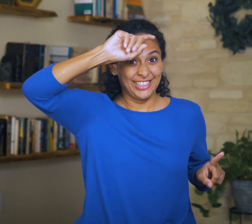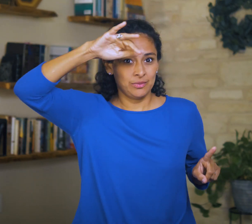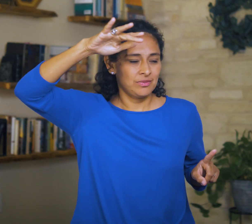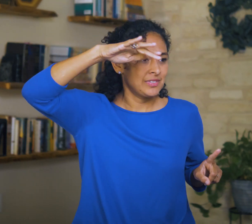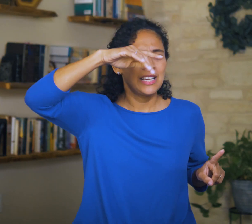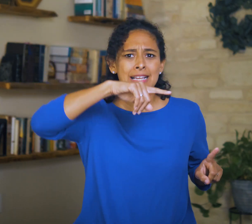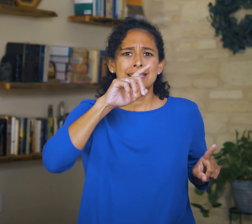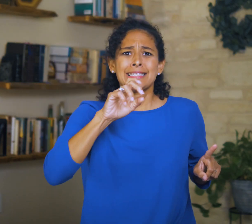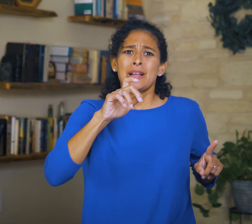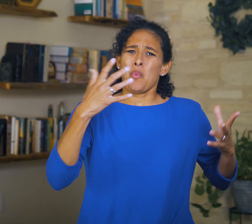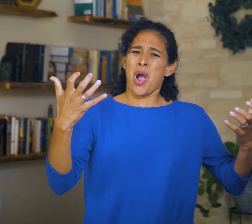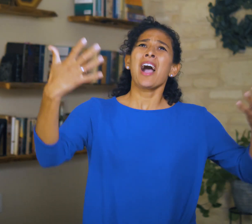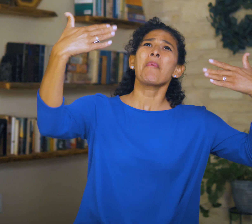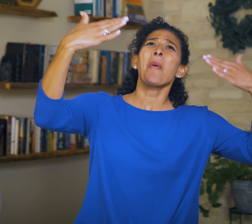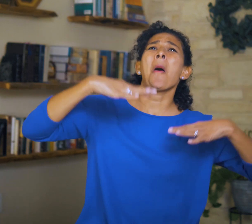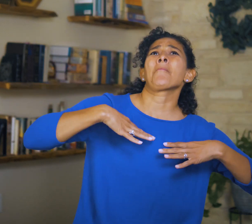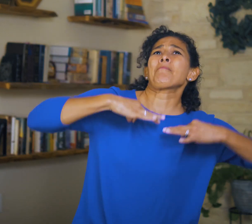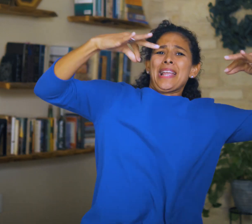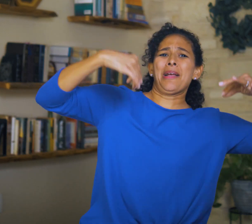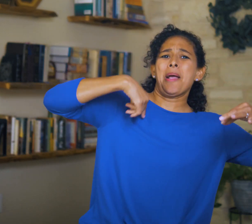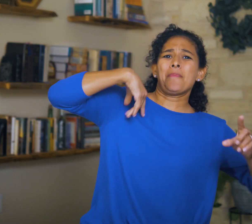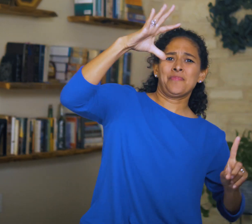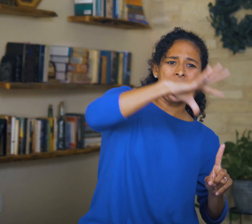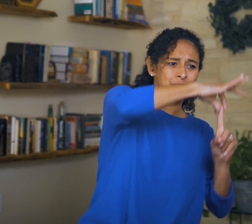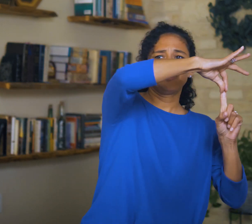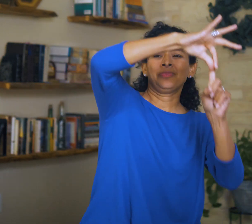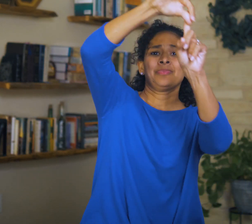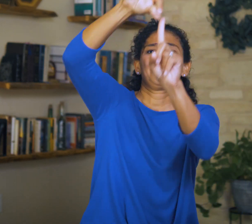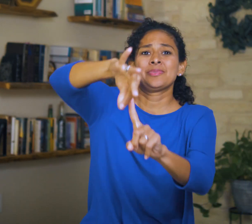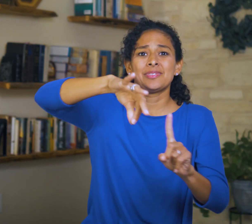Zedekiah wants to be plucked up and transplanted